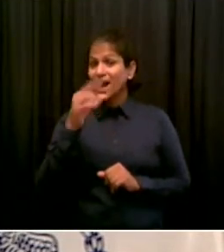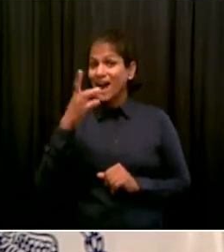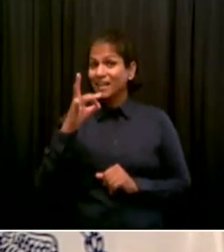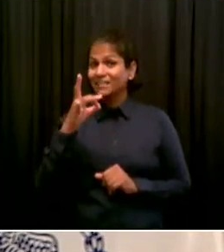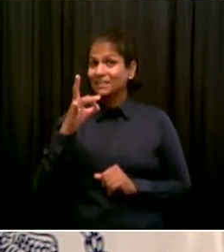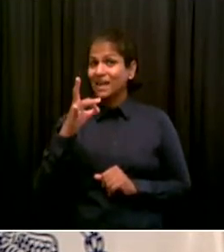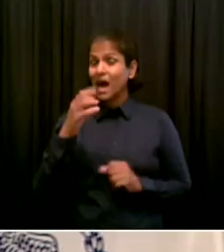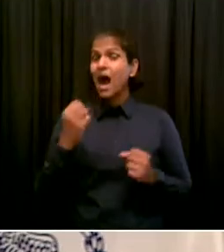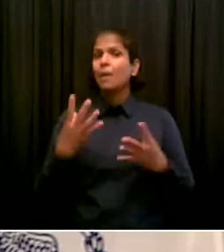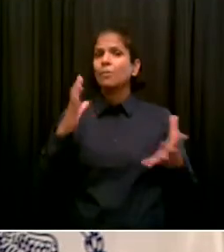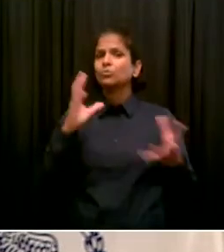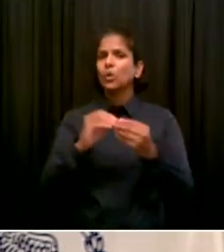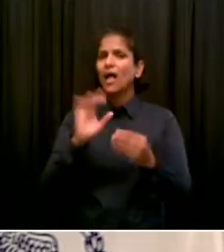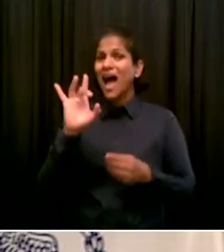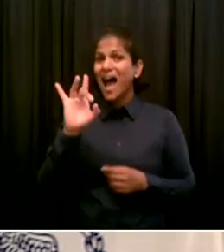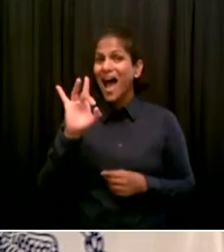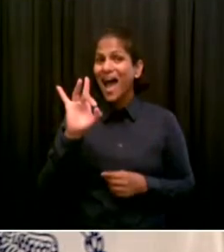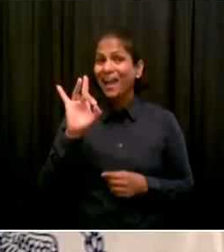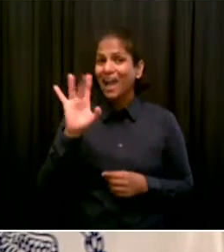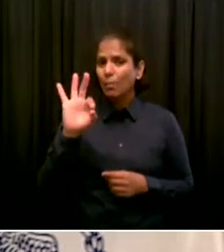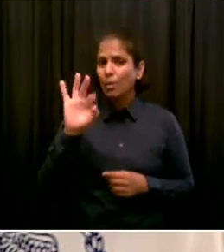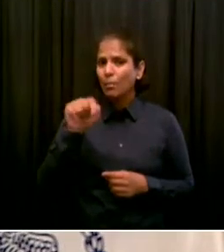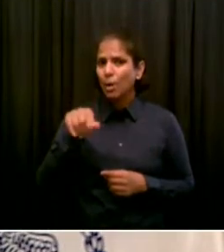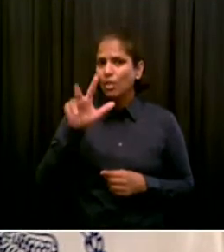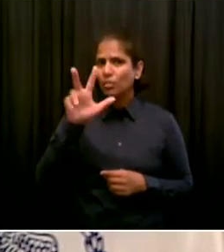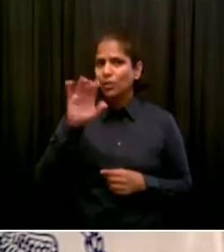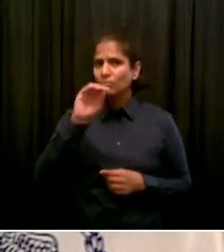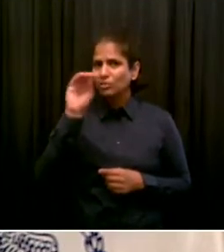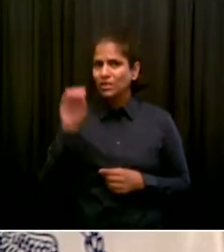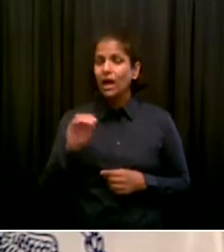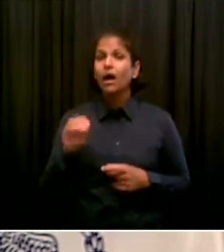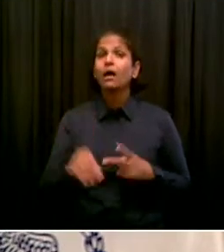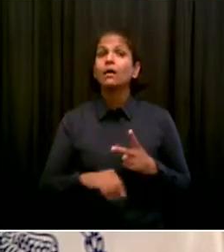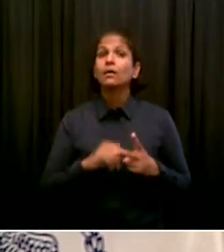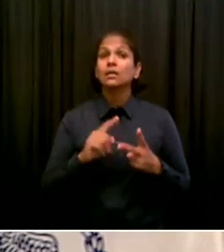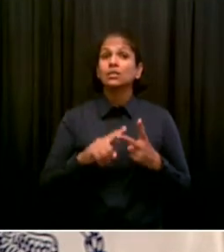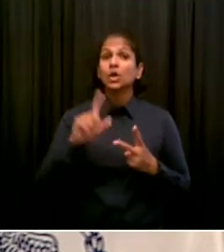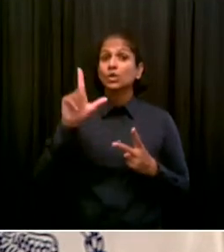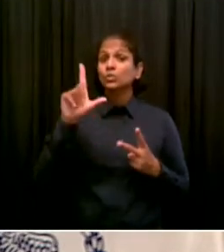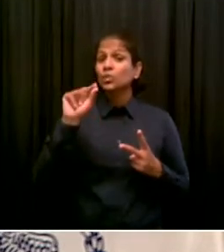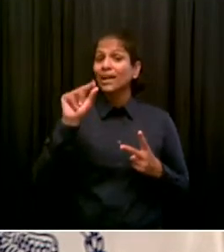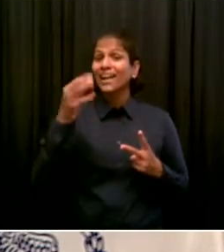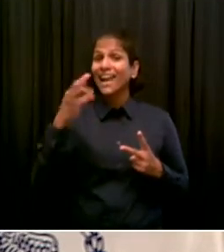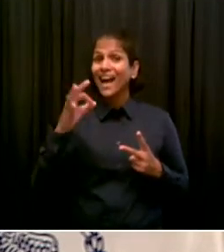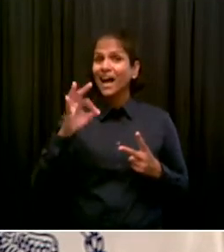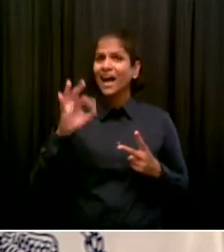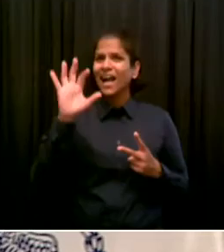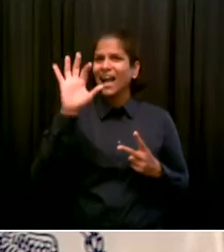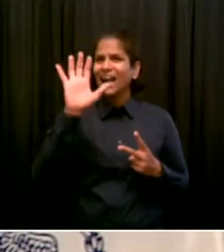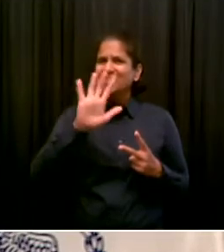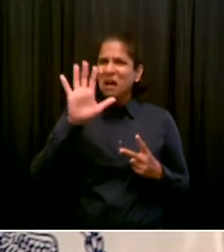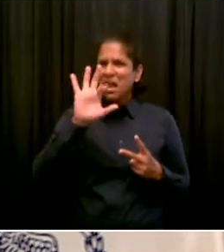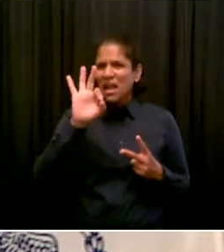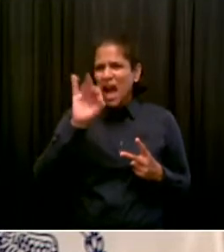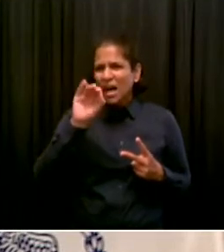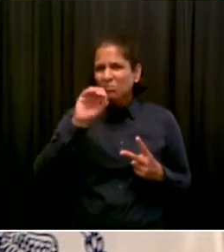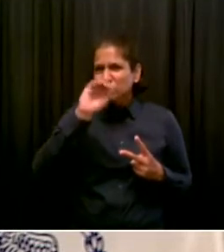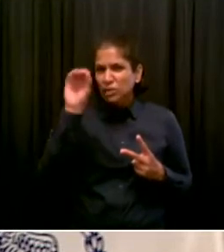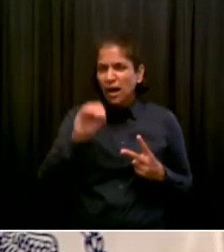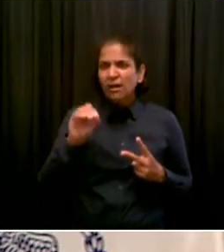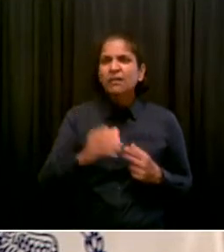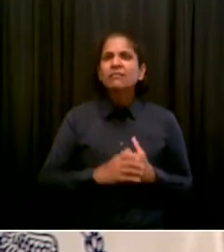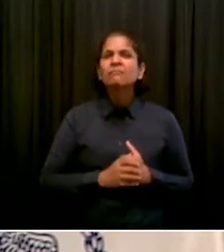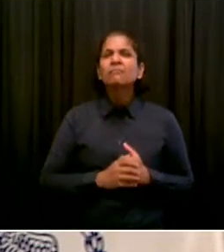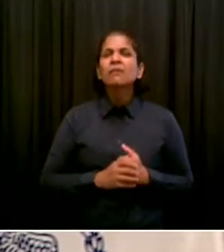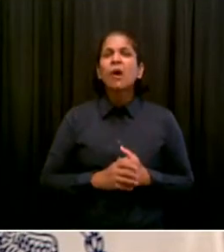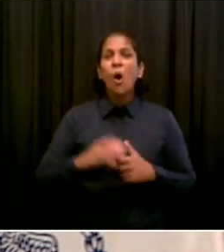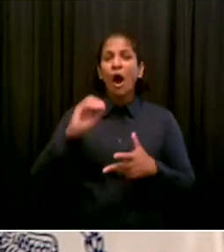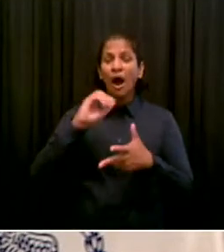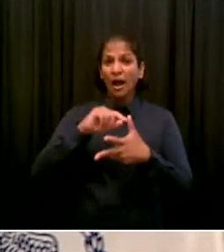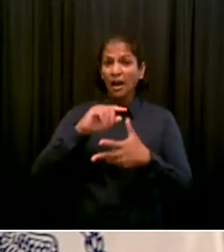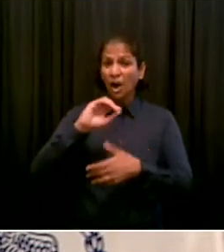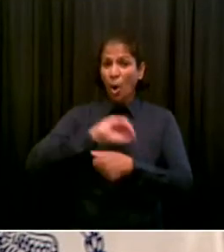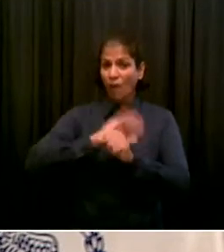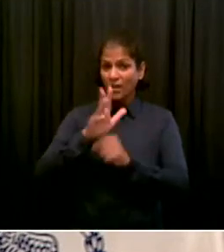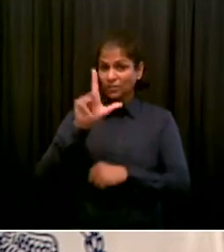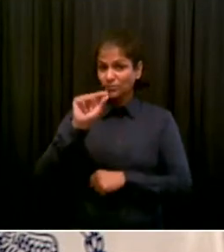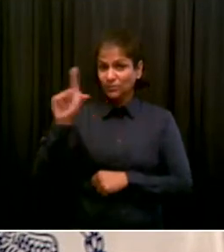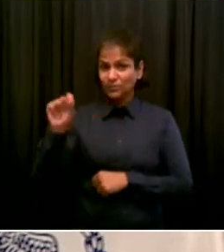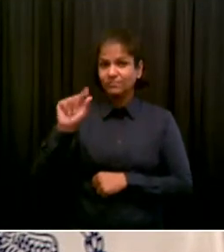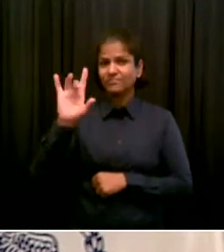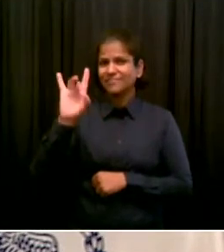WEREN OT COD VIYEARS.